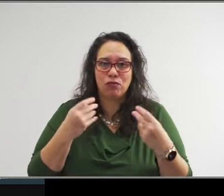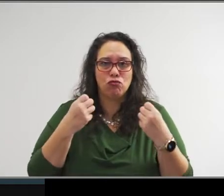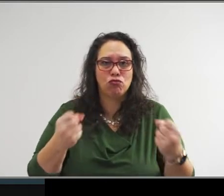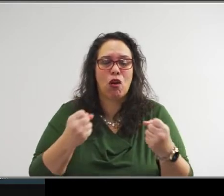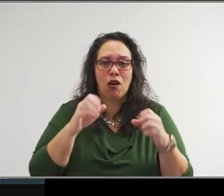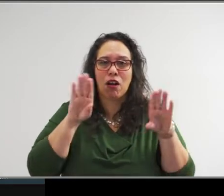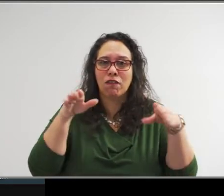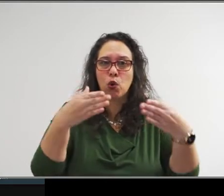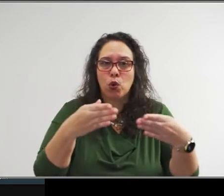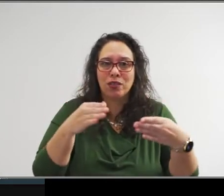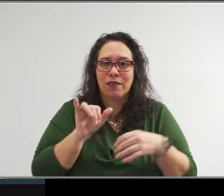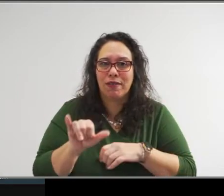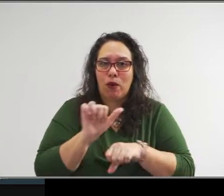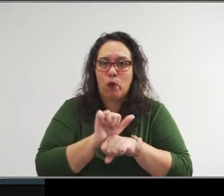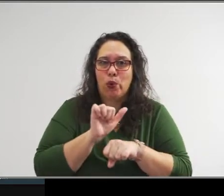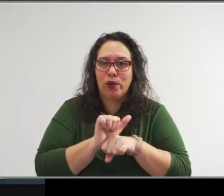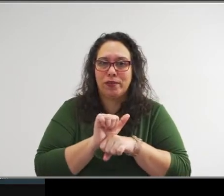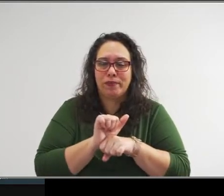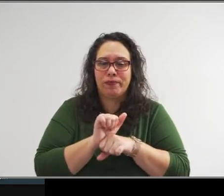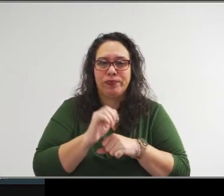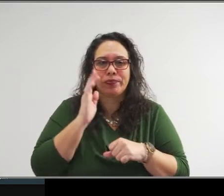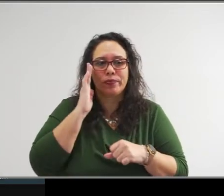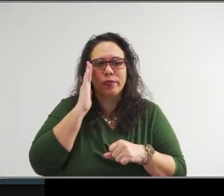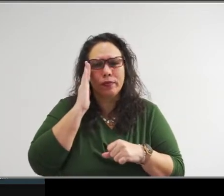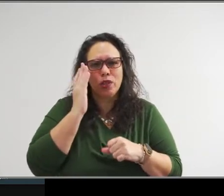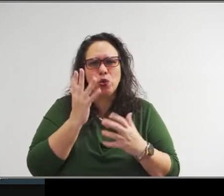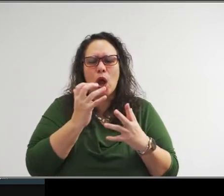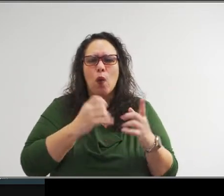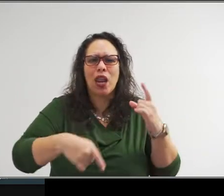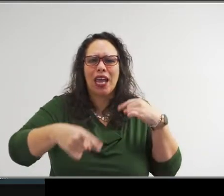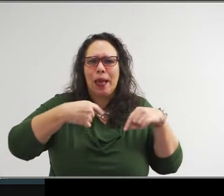So I just wanted to kind of return us to that perspective.